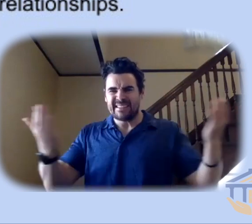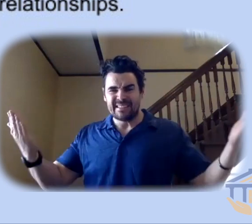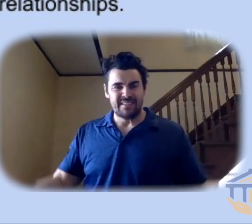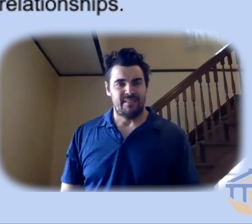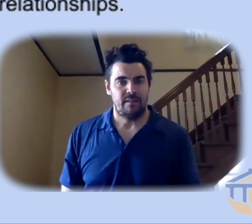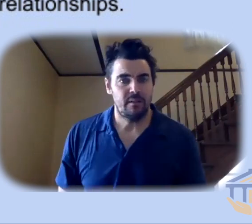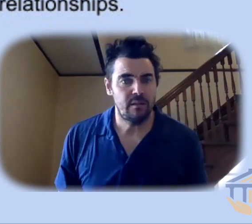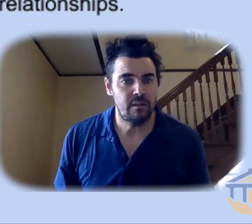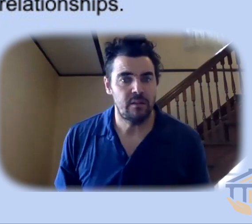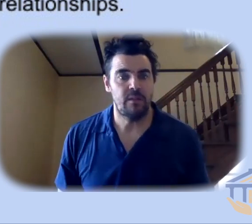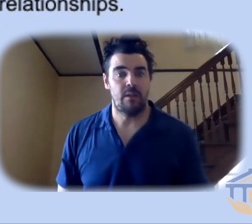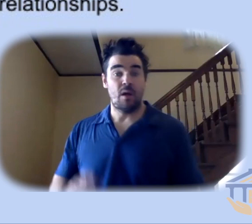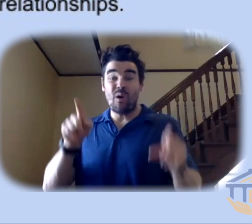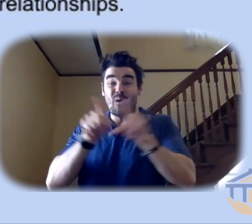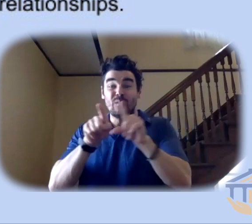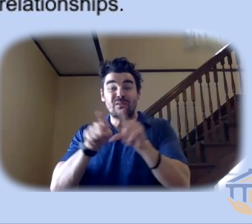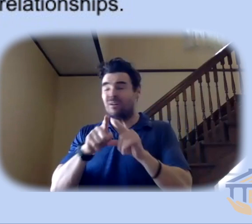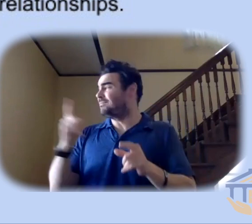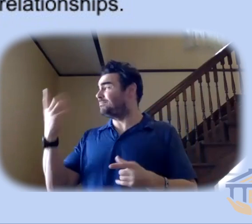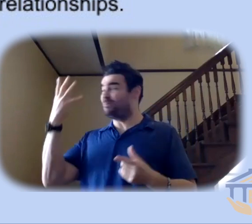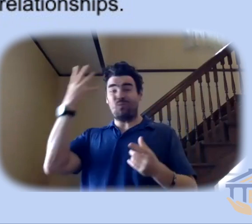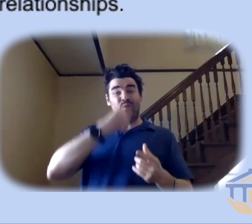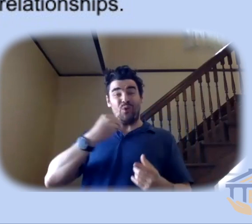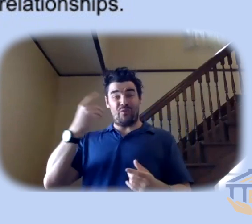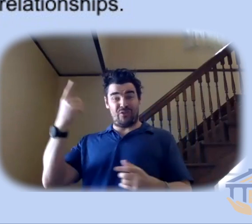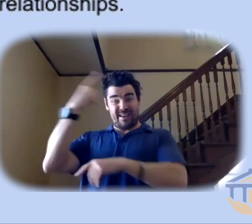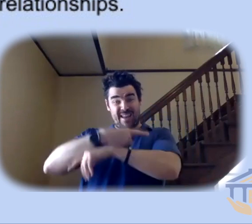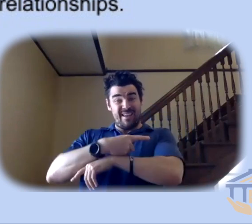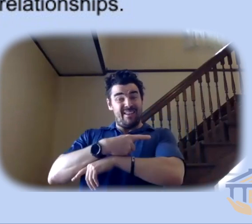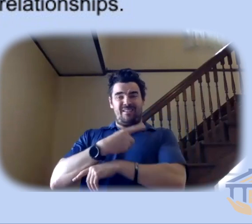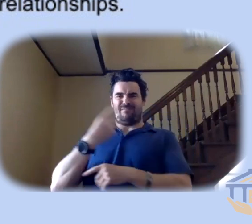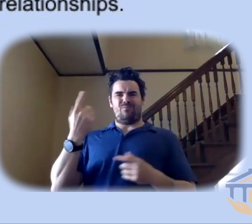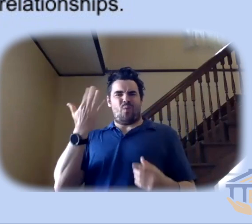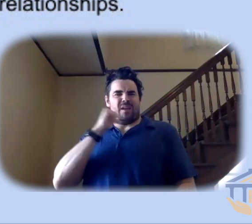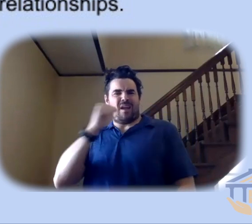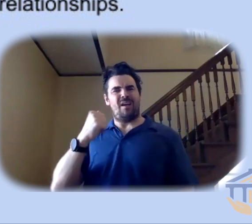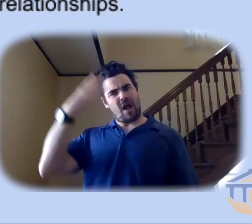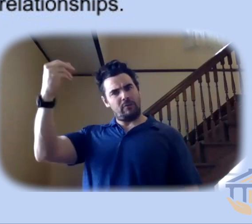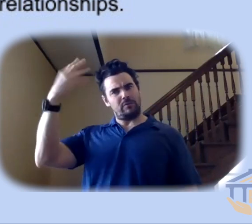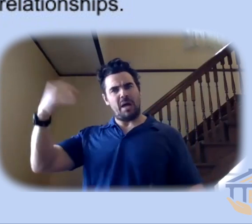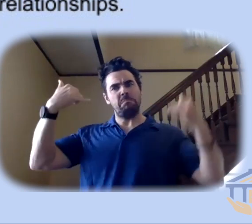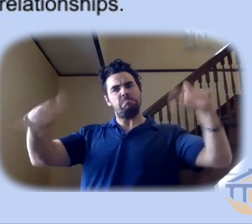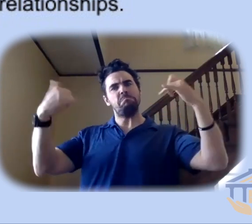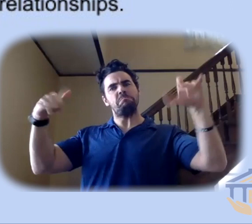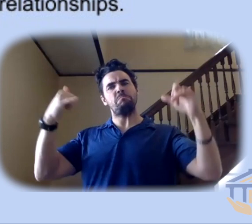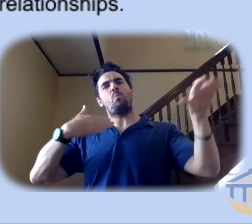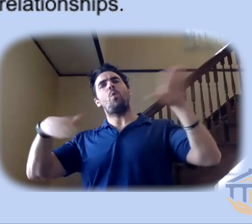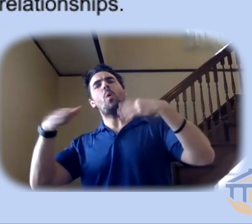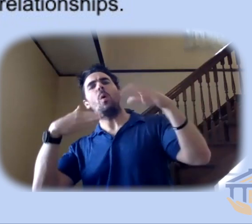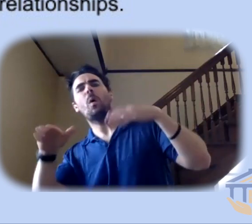Try something new. Now that the weather is so beautiful, if it's a nice day, why not go outside?